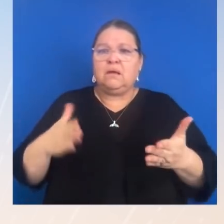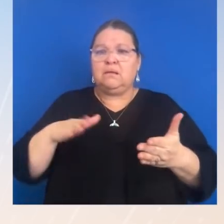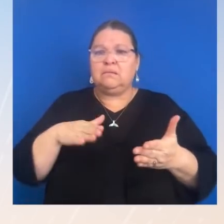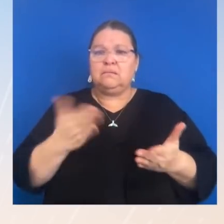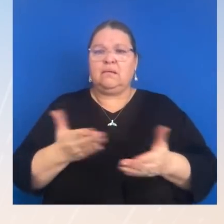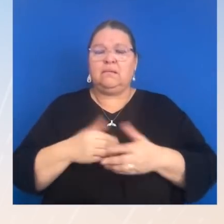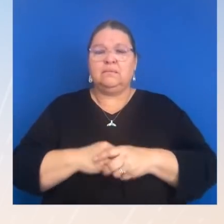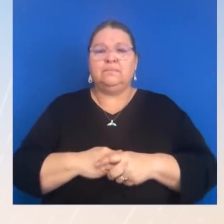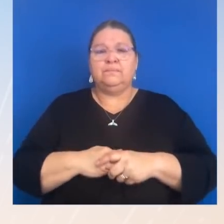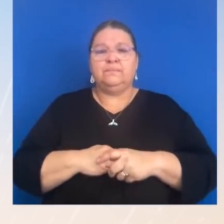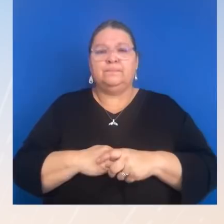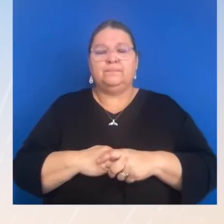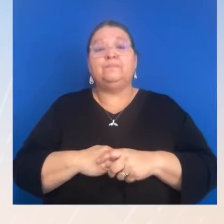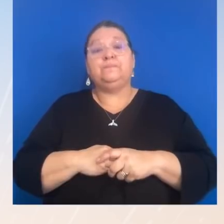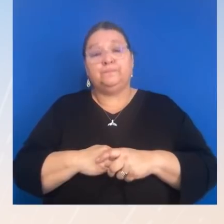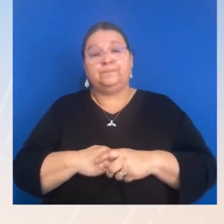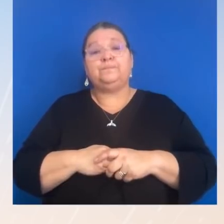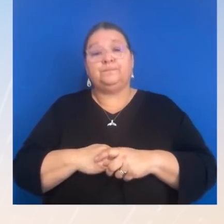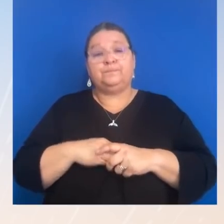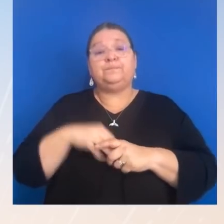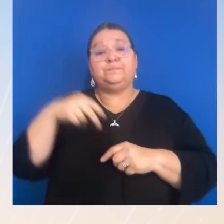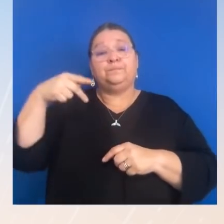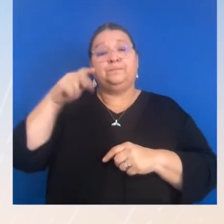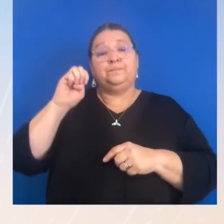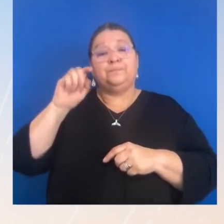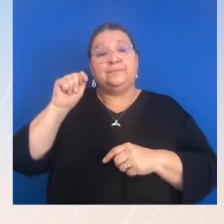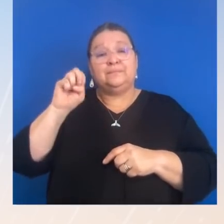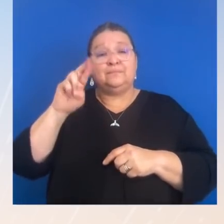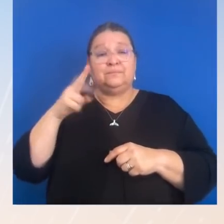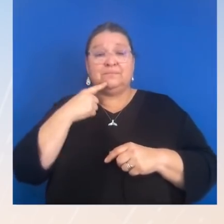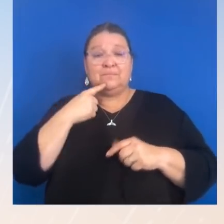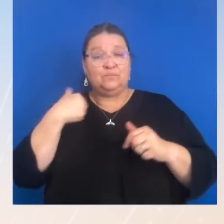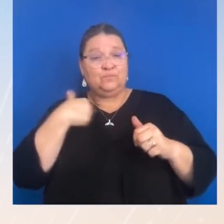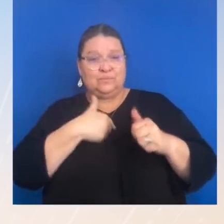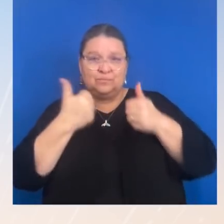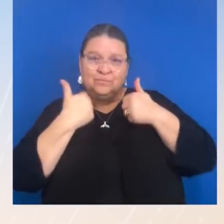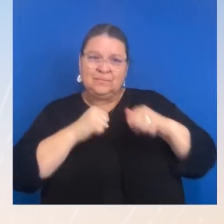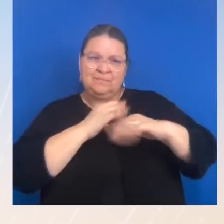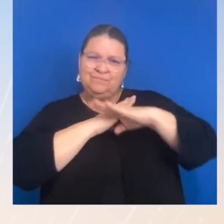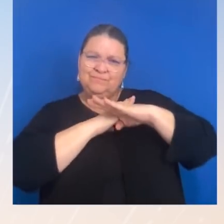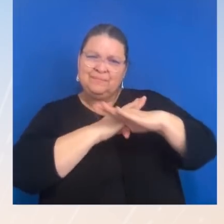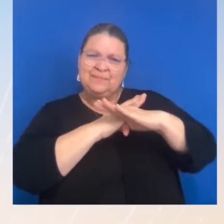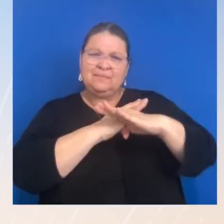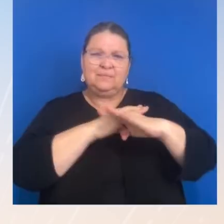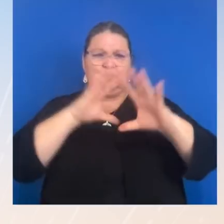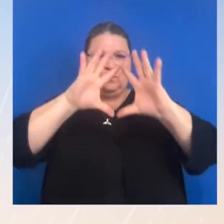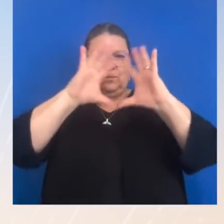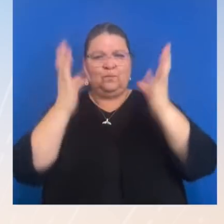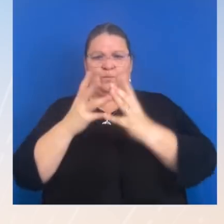which is a significant weight that the intelligence community, the Defense Department,